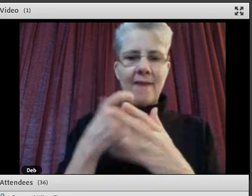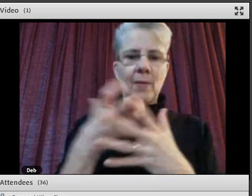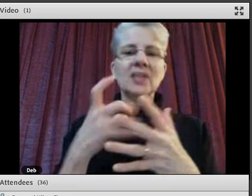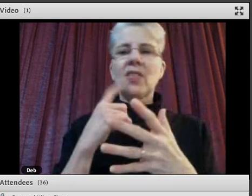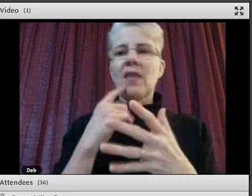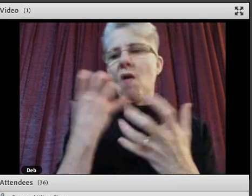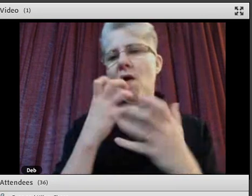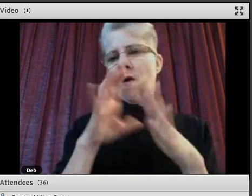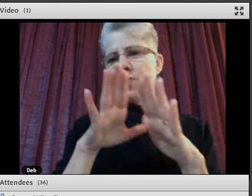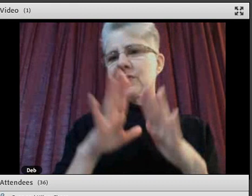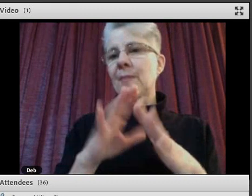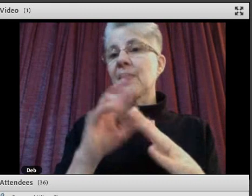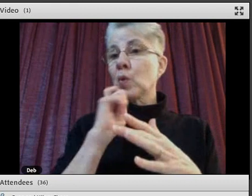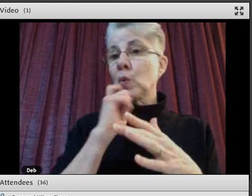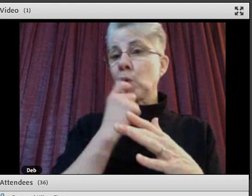They are awesome. They are so cool.